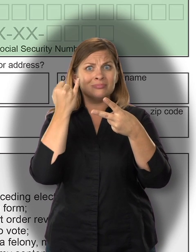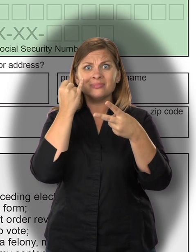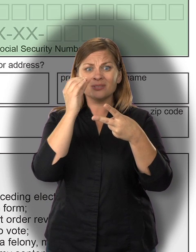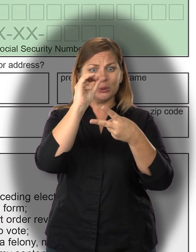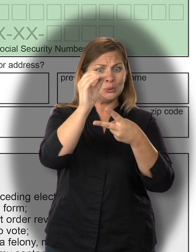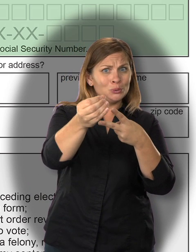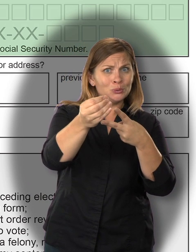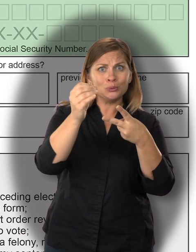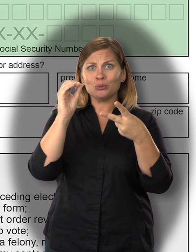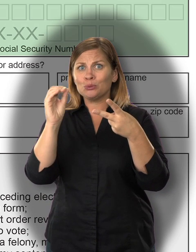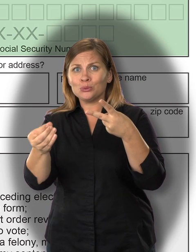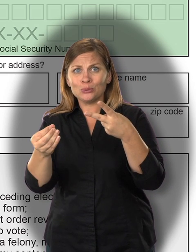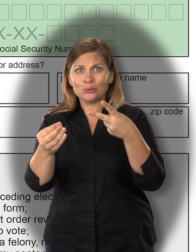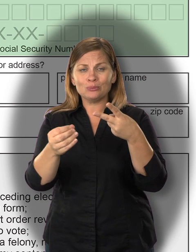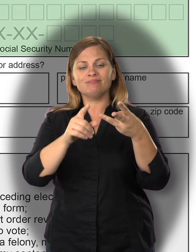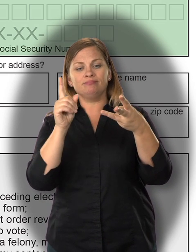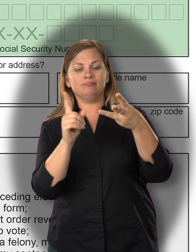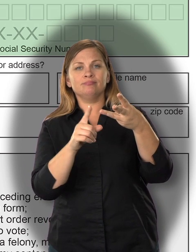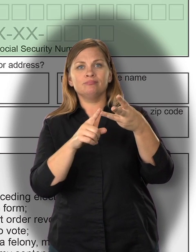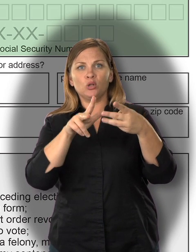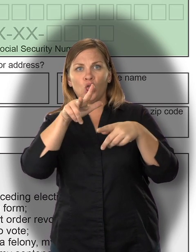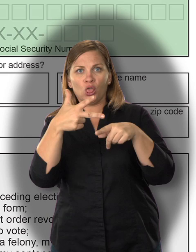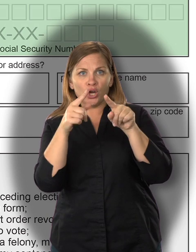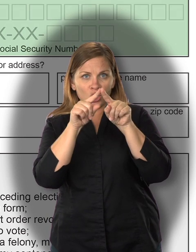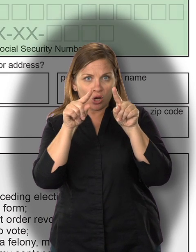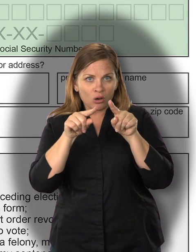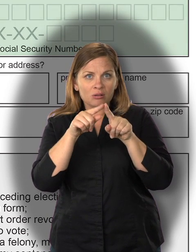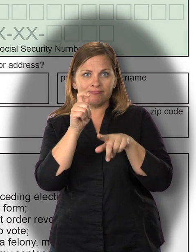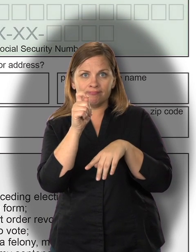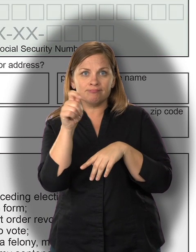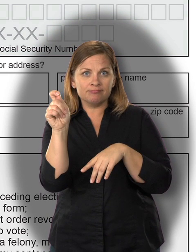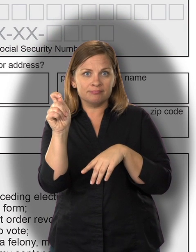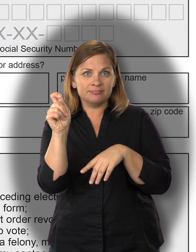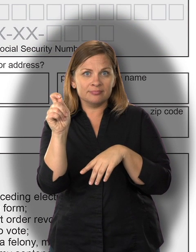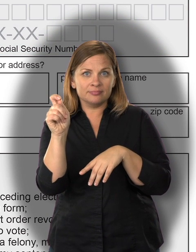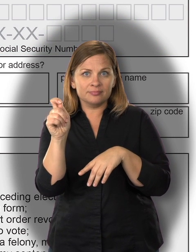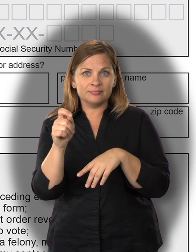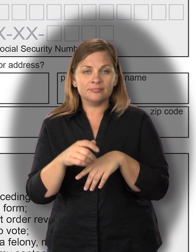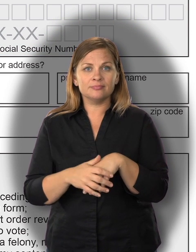If you don't have any of these numbers, check the third box.